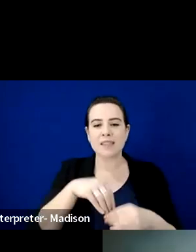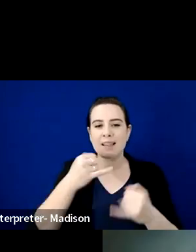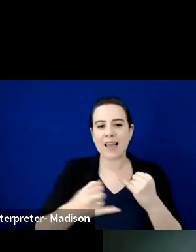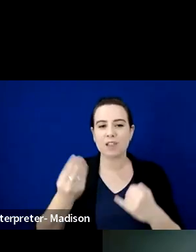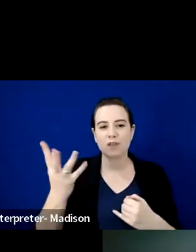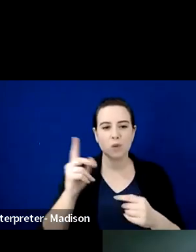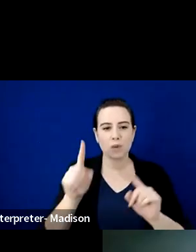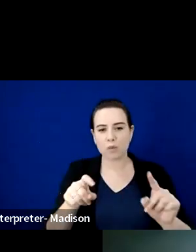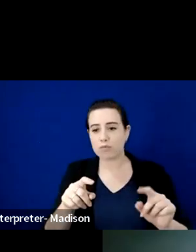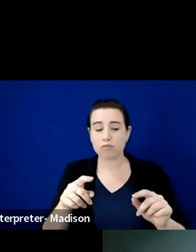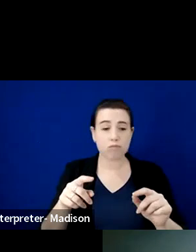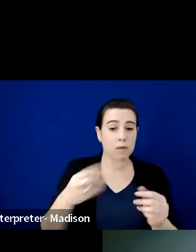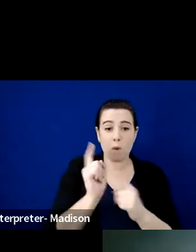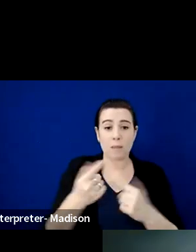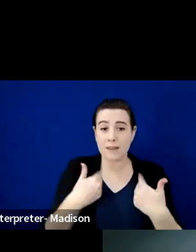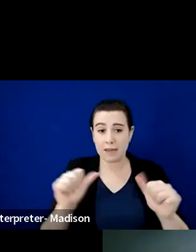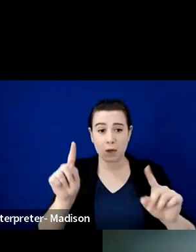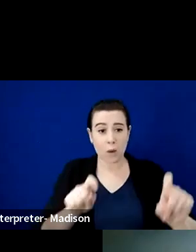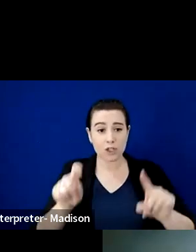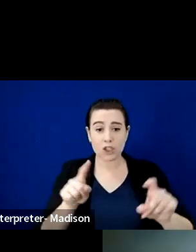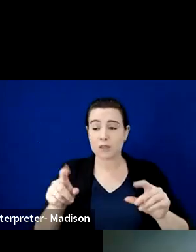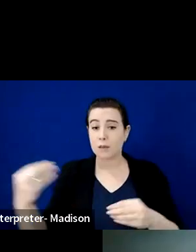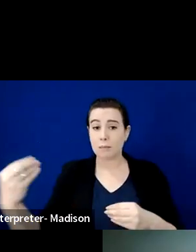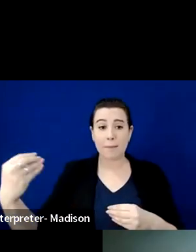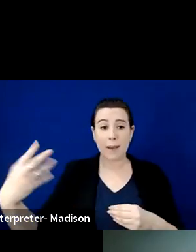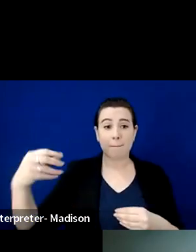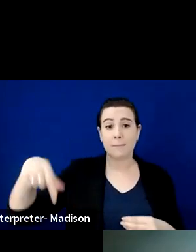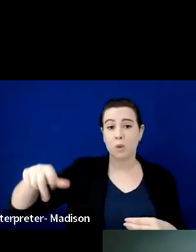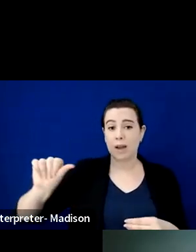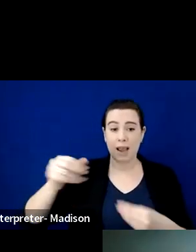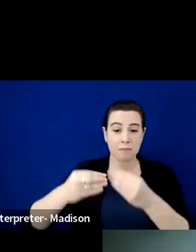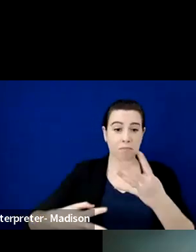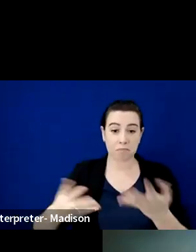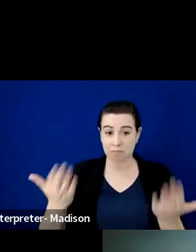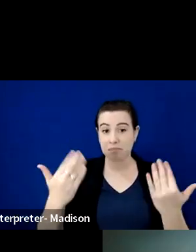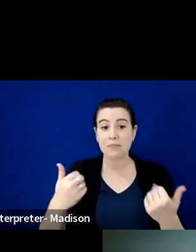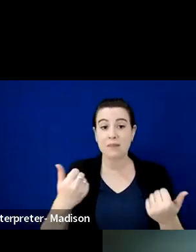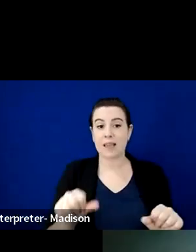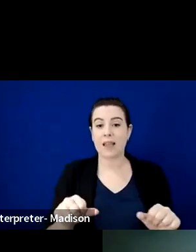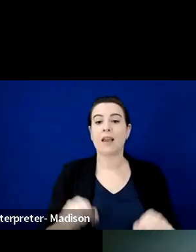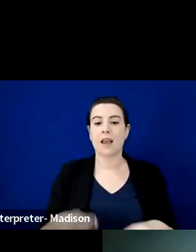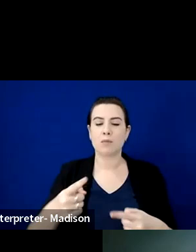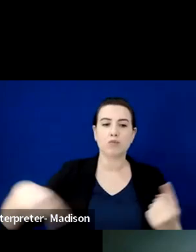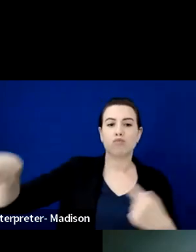Just wanted to acknowledge the funder of these projects and although the projects are ending, the end of this month, the work certainly continues and particularly the work at the local level that folks like Pat and others at centers for independent living and other stakeholders in these projects are continuing from here on out.